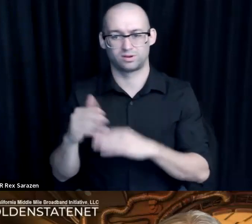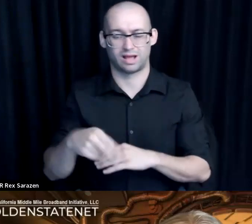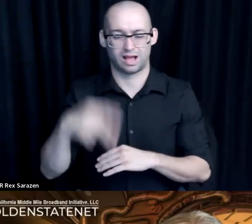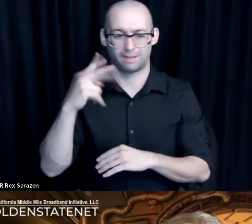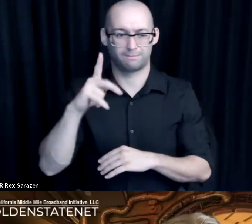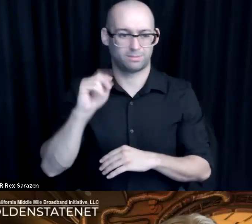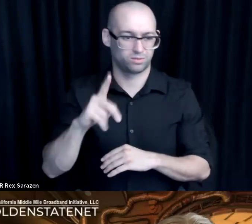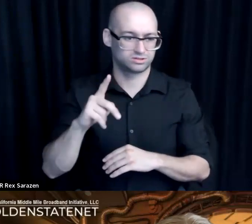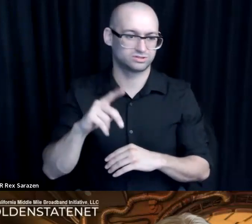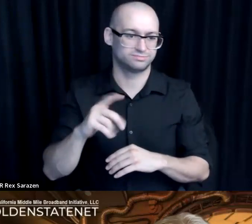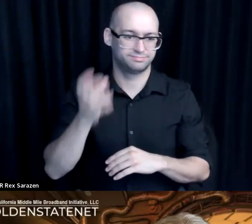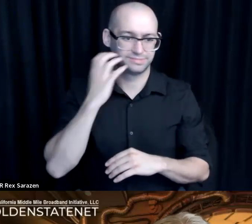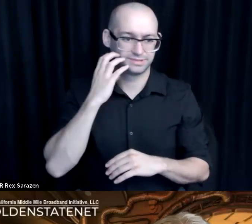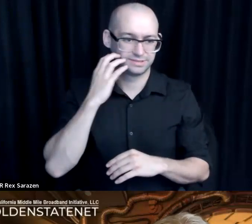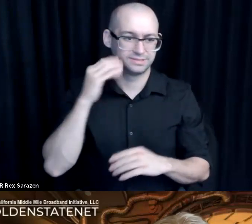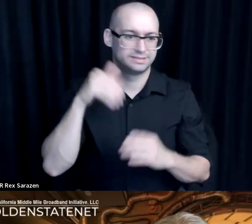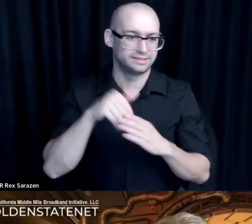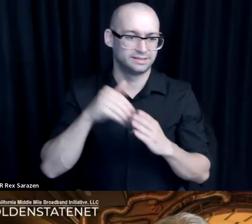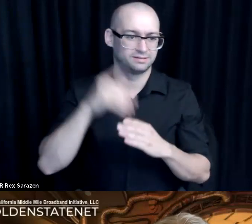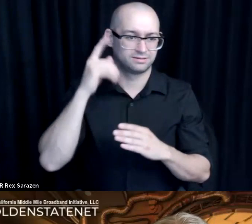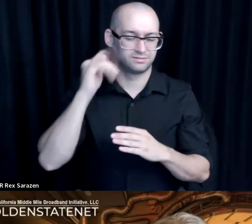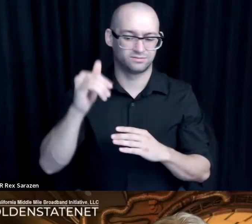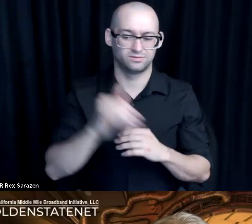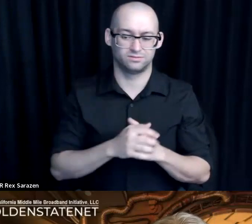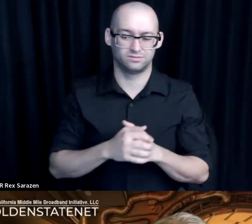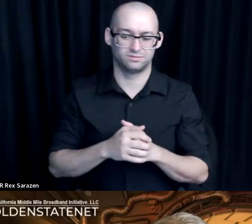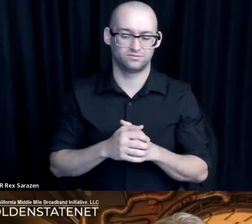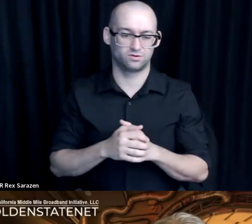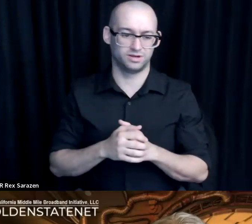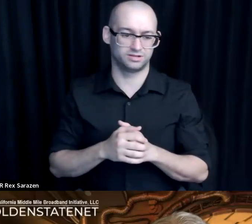throughout Southern California. So I would assume that that route does not go away.